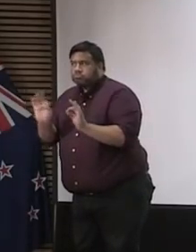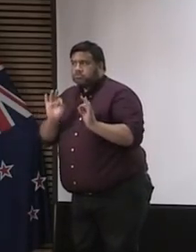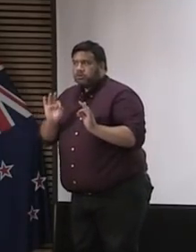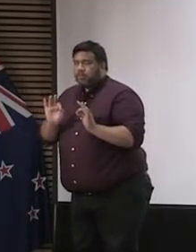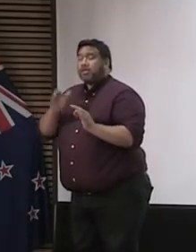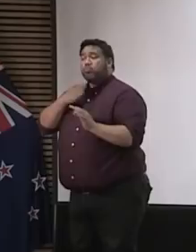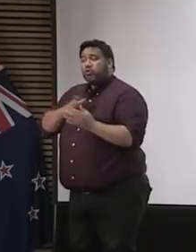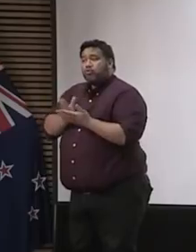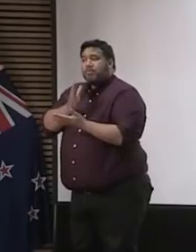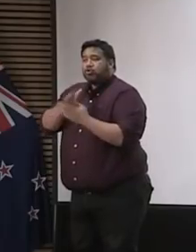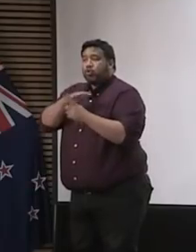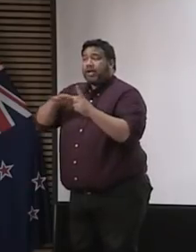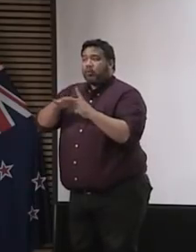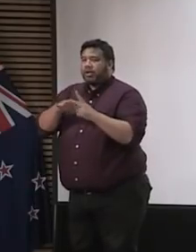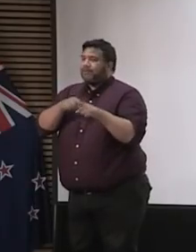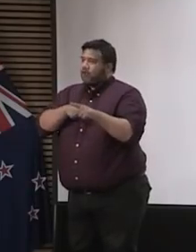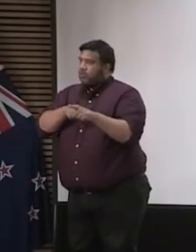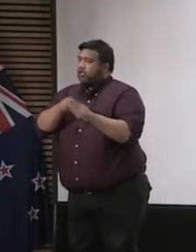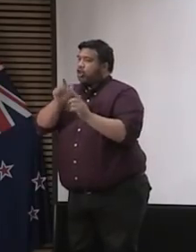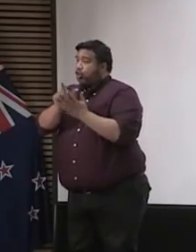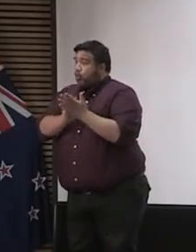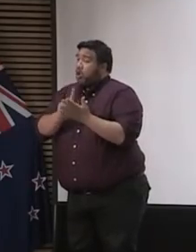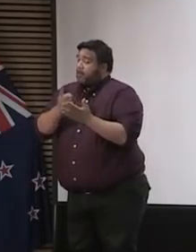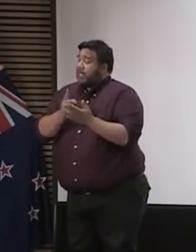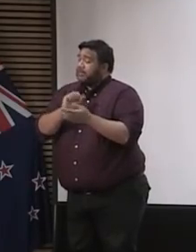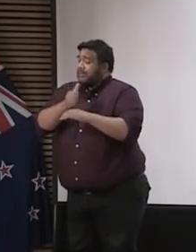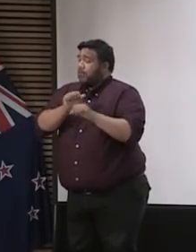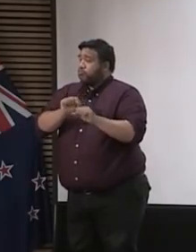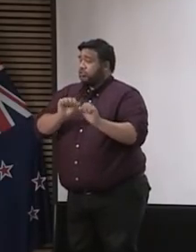That earlier question aboutregional testing, DrBloomfield two mystery casescome from the